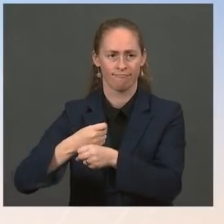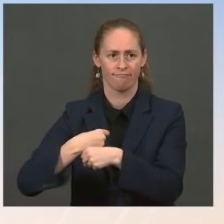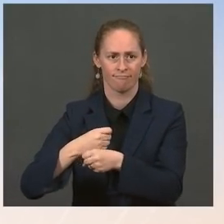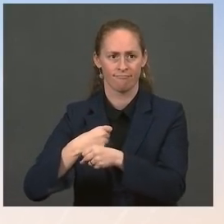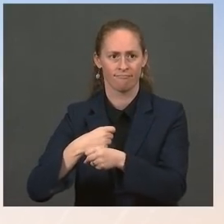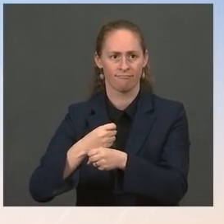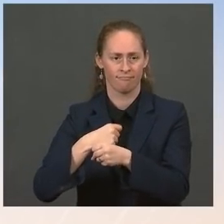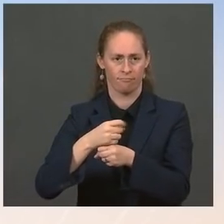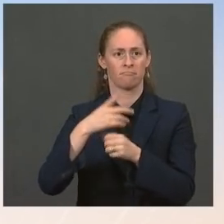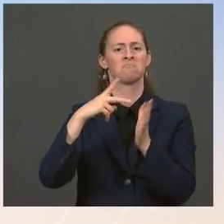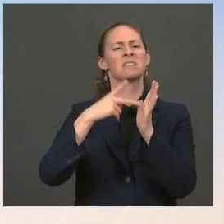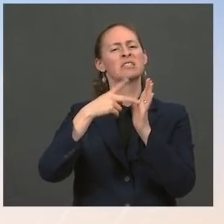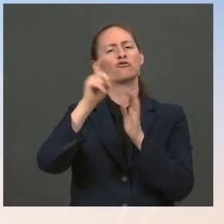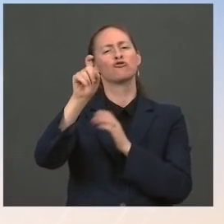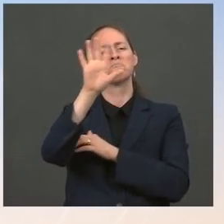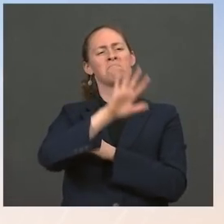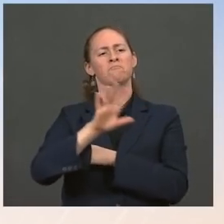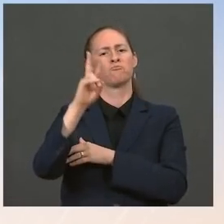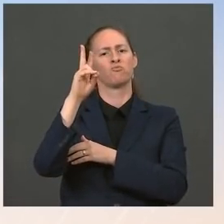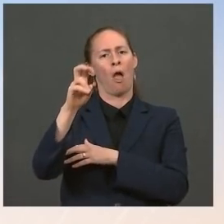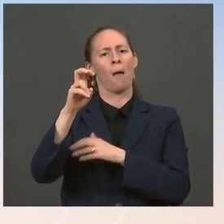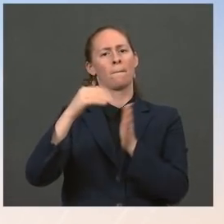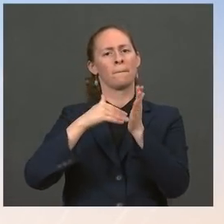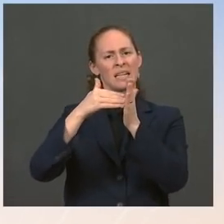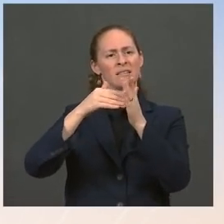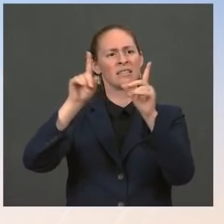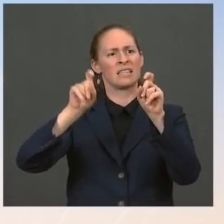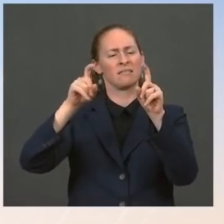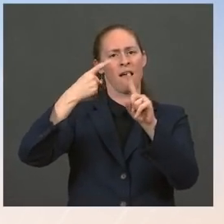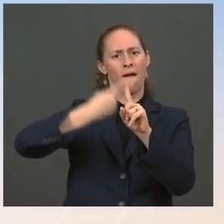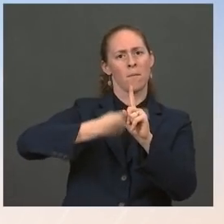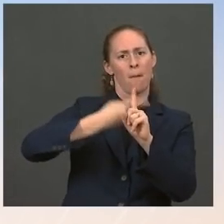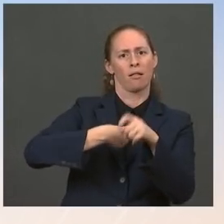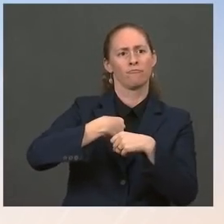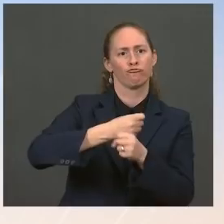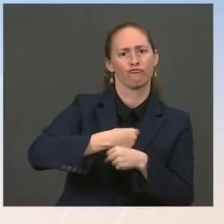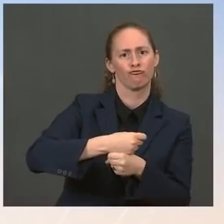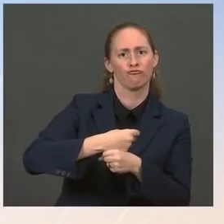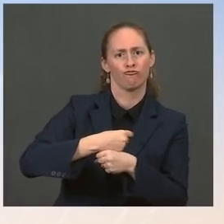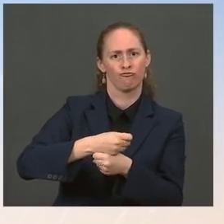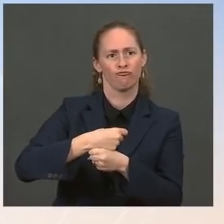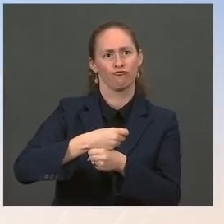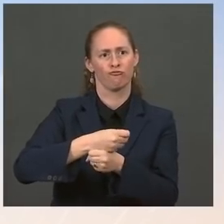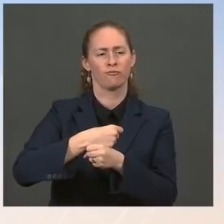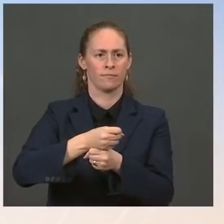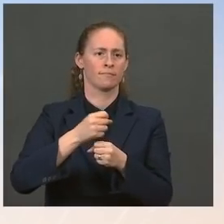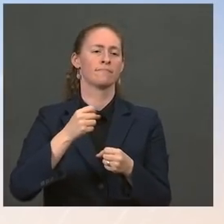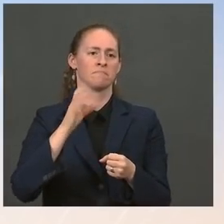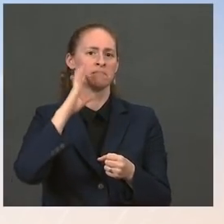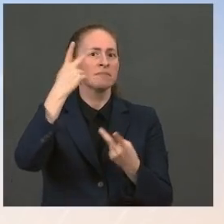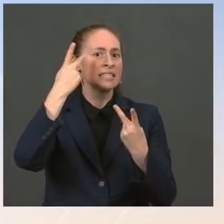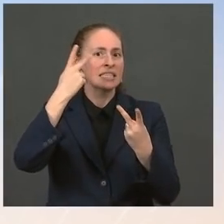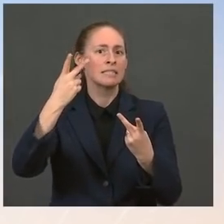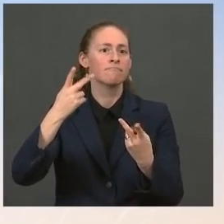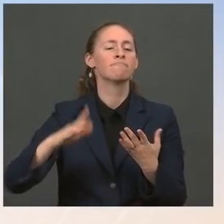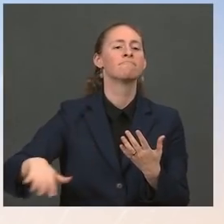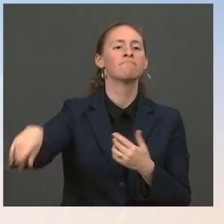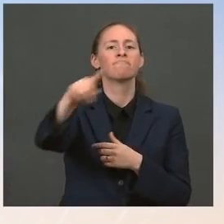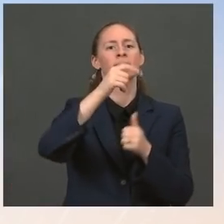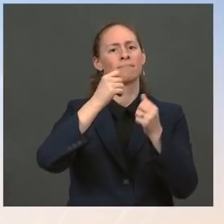with tens of millions more coming on the market in the coming weeks. And we're also working to ensure that these tests, in addition to making them more available --